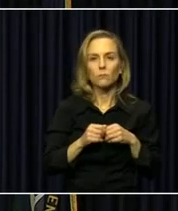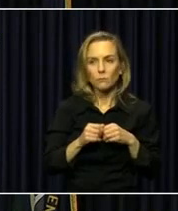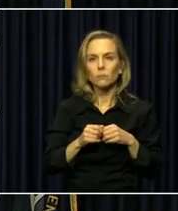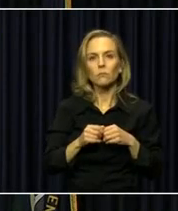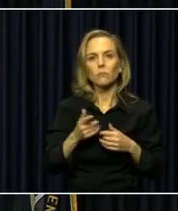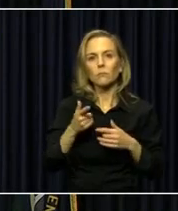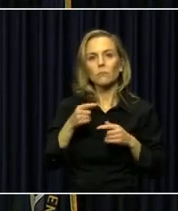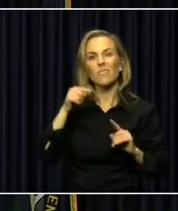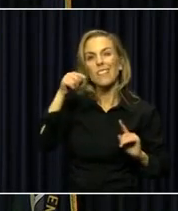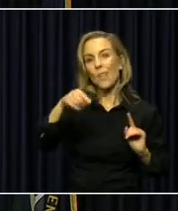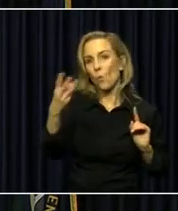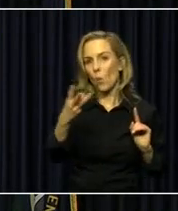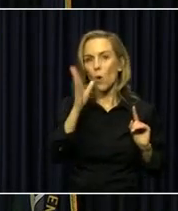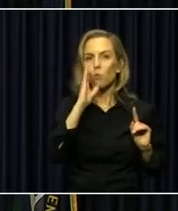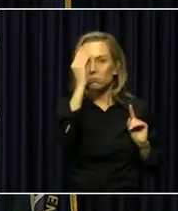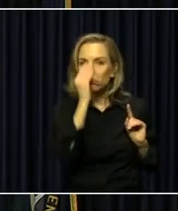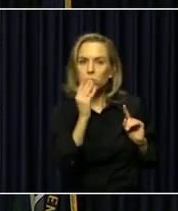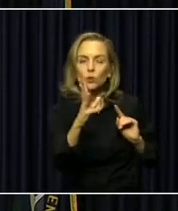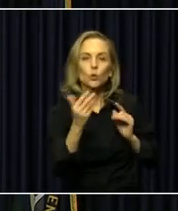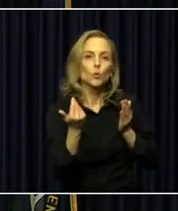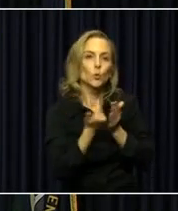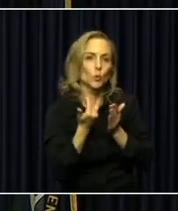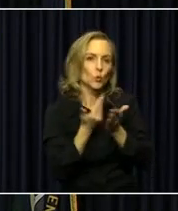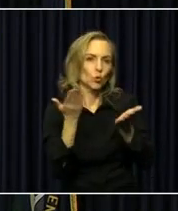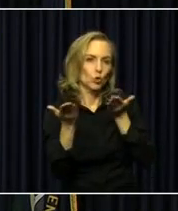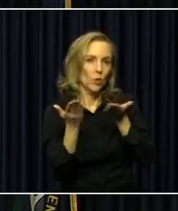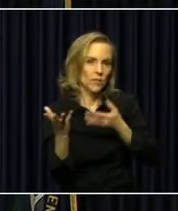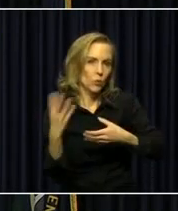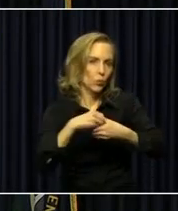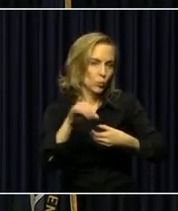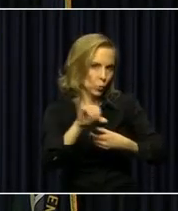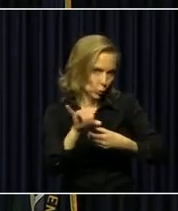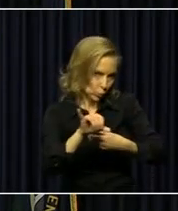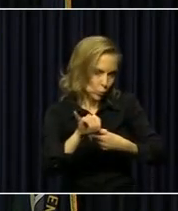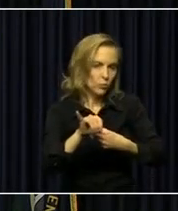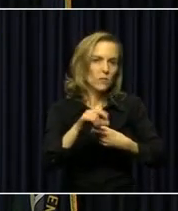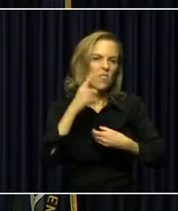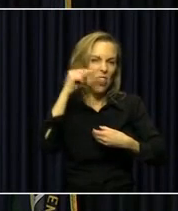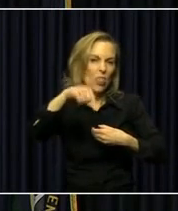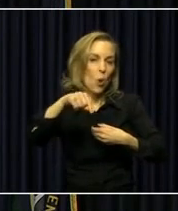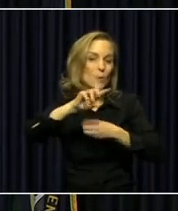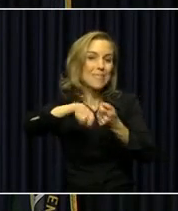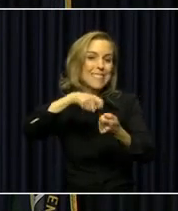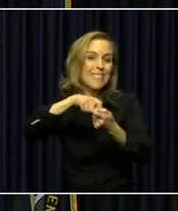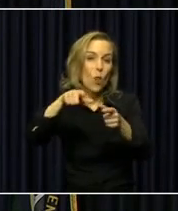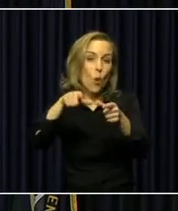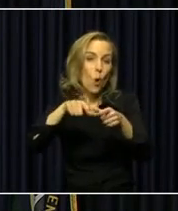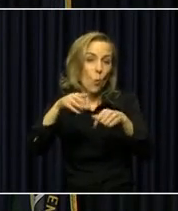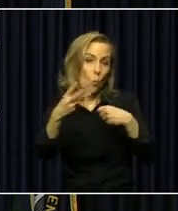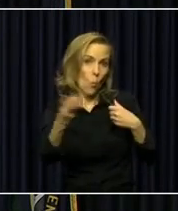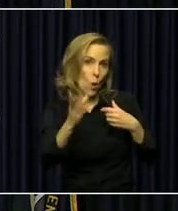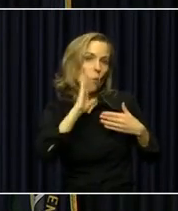THERE'S NOT. ALL SCIENCE IS THE SAME. YOU MOVE OUT SOME OF THE RHETORIC IN ANY DIRECTION AND THE SCIENCE AND THE DATA IS THE